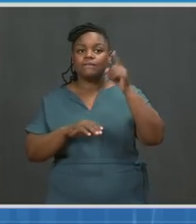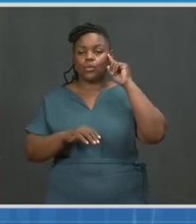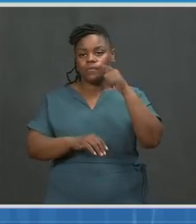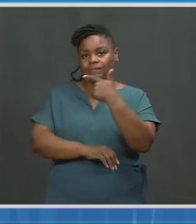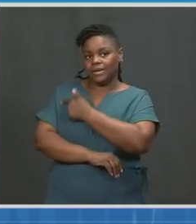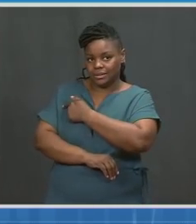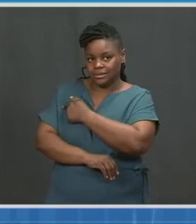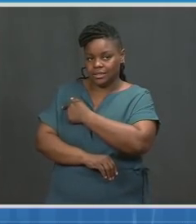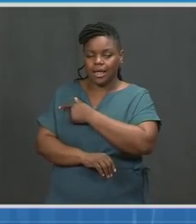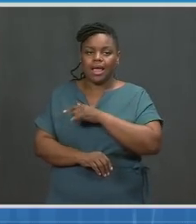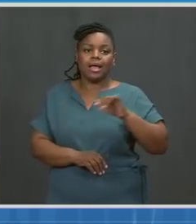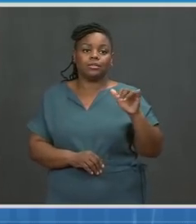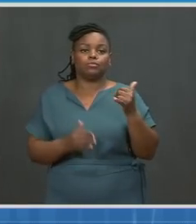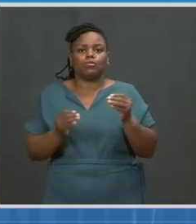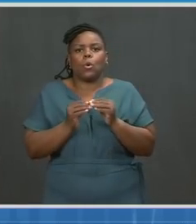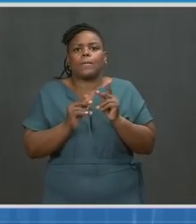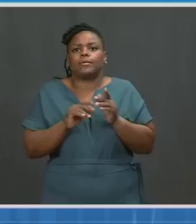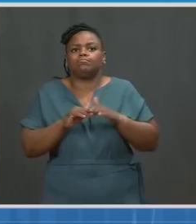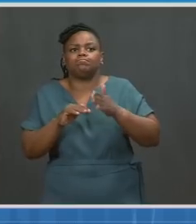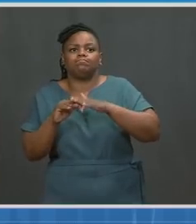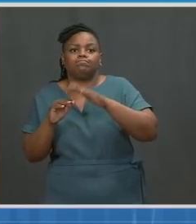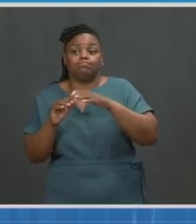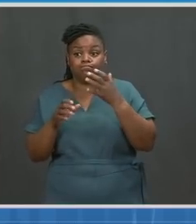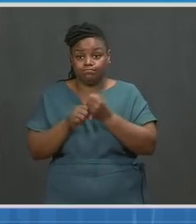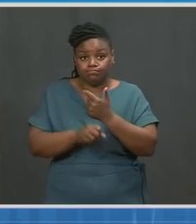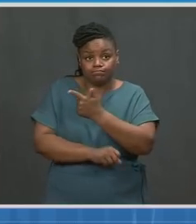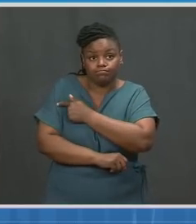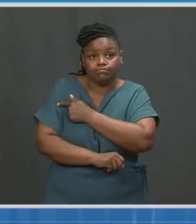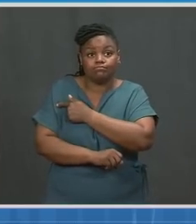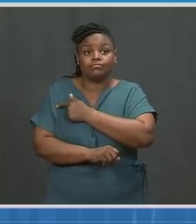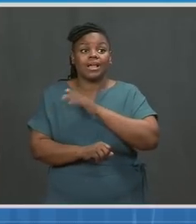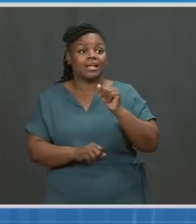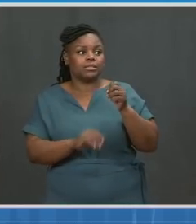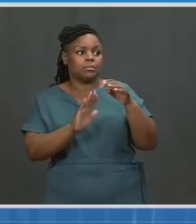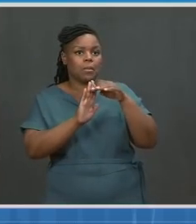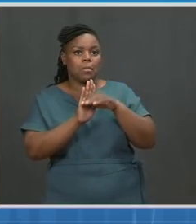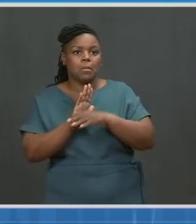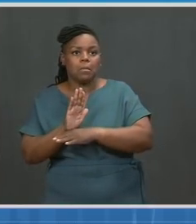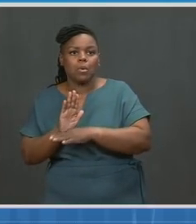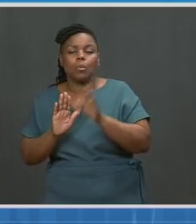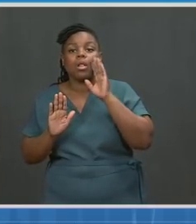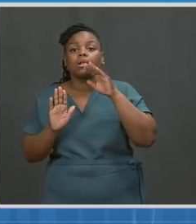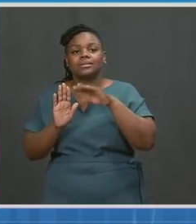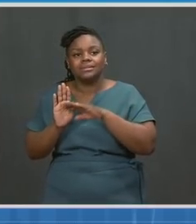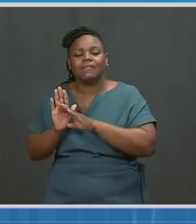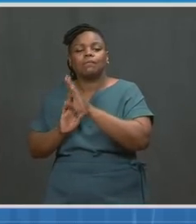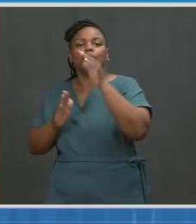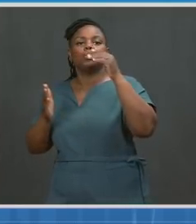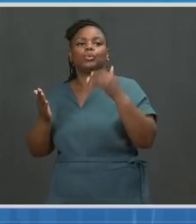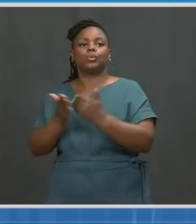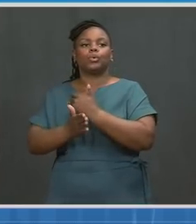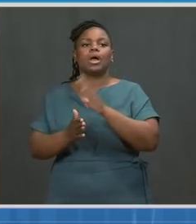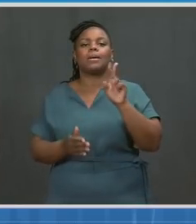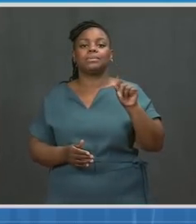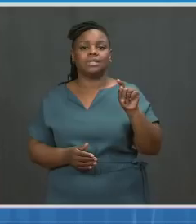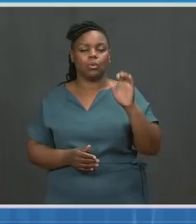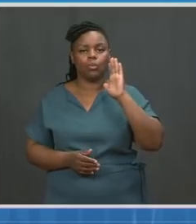and as case rates continue to come down, we will come up with further updates. Mr. Slavitt: Next question.